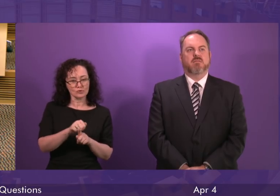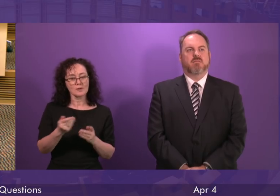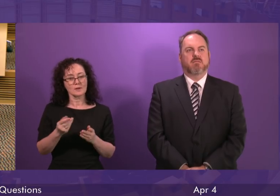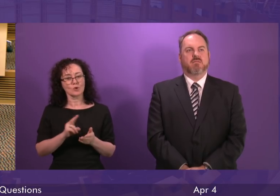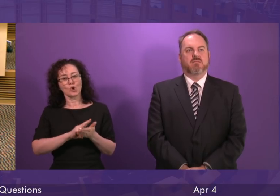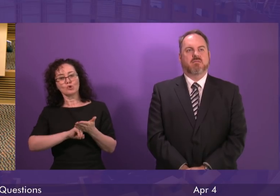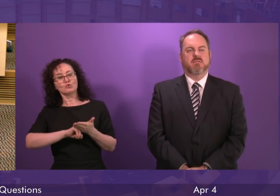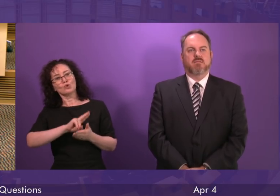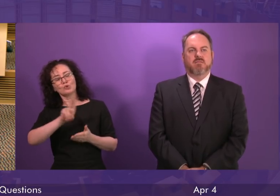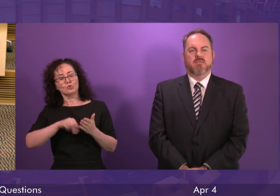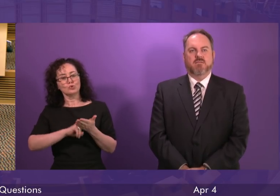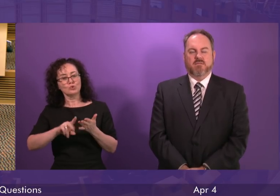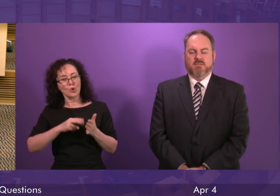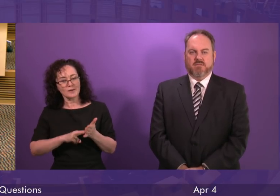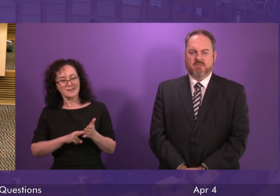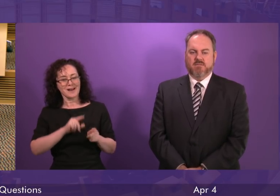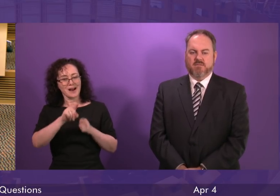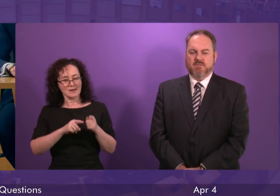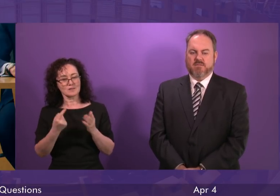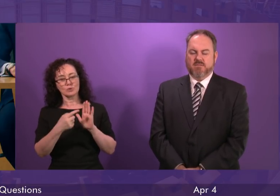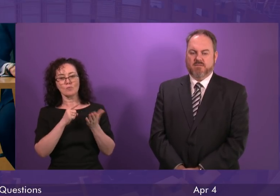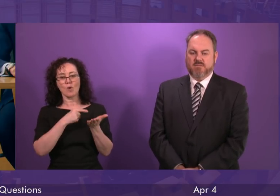order to protect children as well as adult victims of the offence.